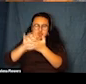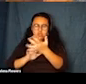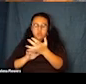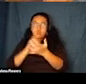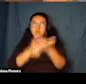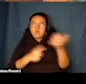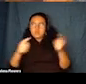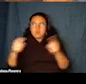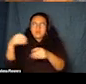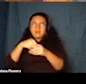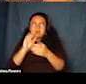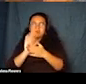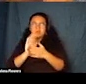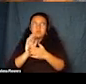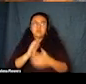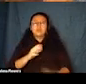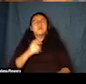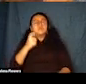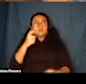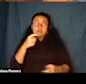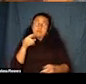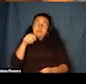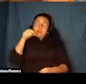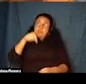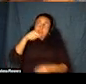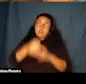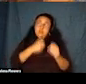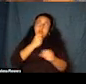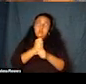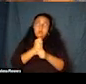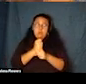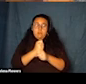a film to the festival this year that had a very brief film with a ton of flashing lights.